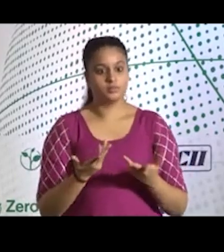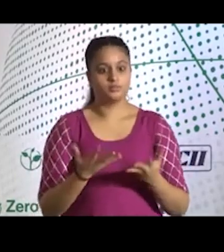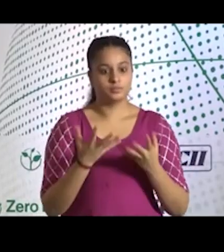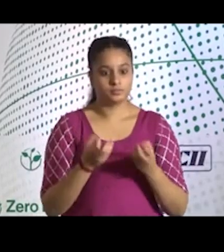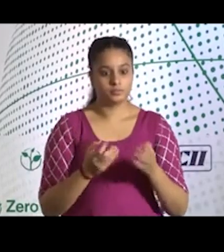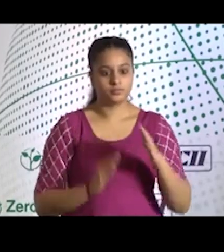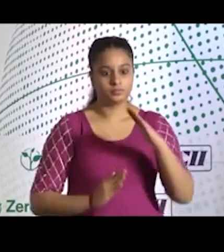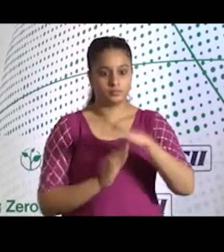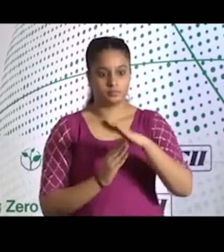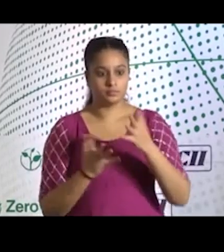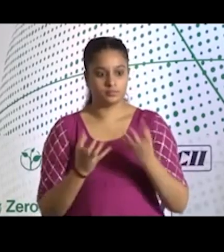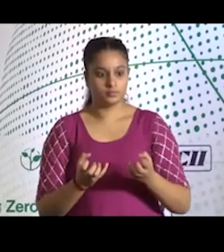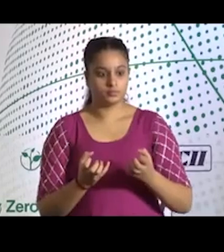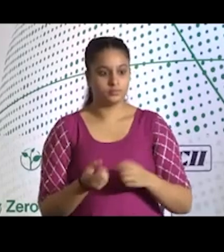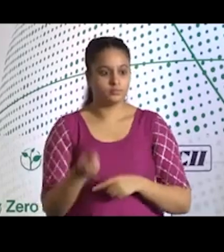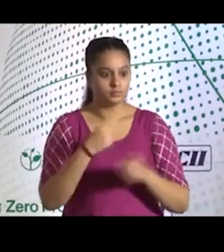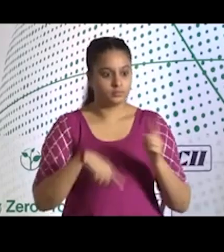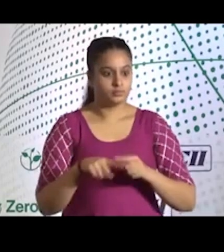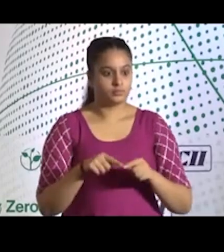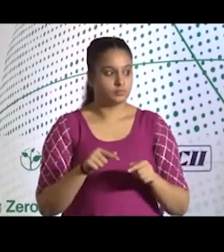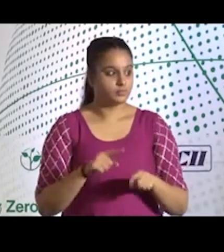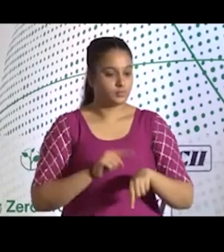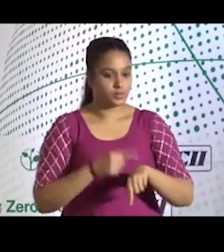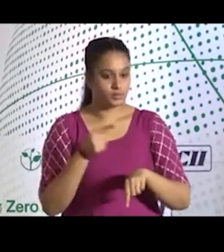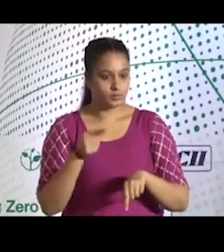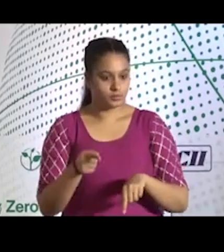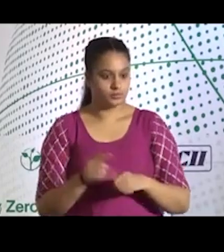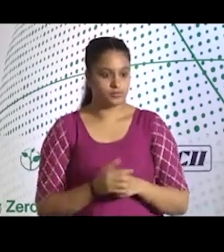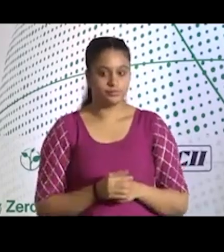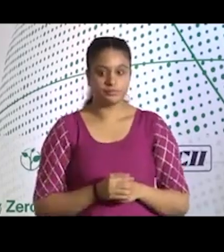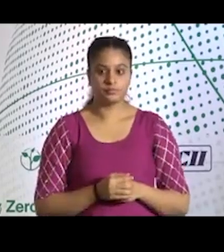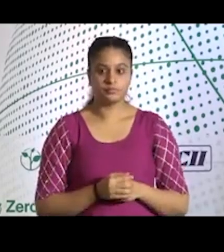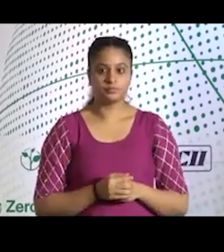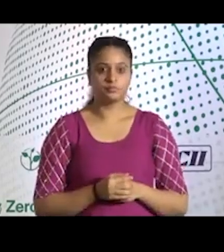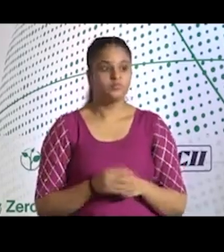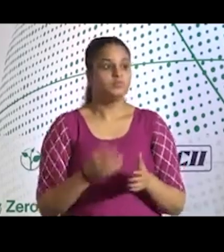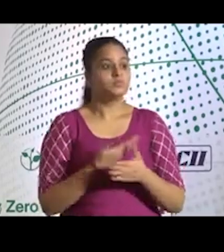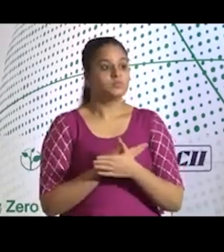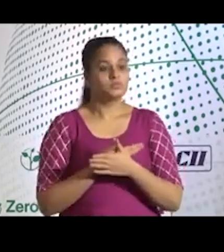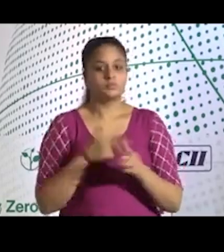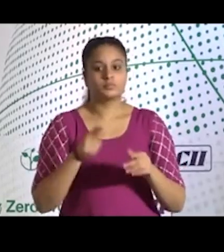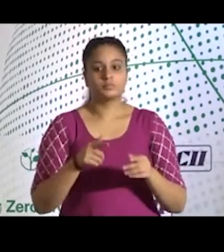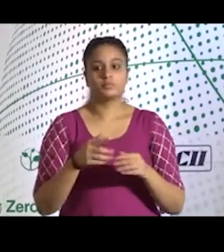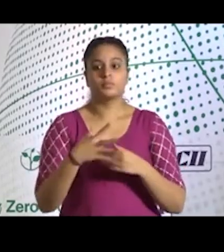This is an opportunity to review our network and also visit the exhibition.